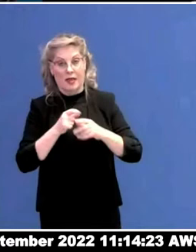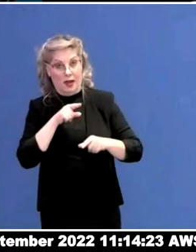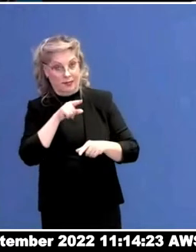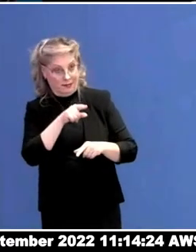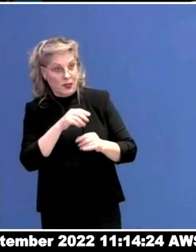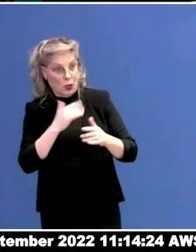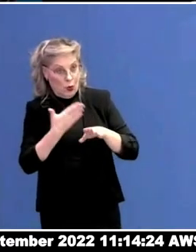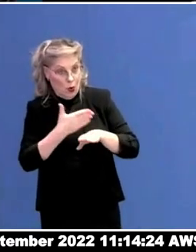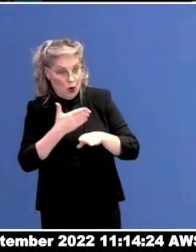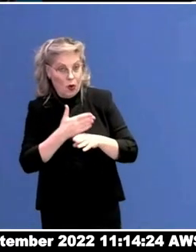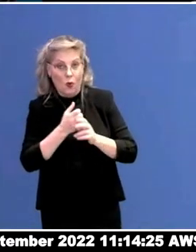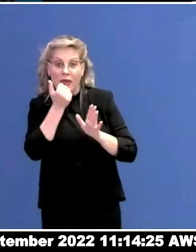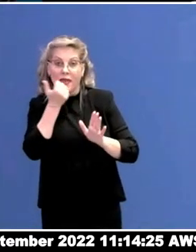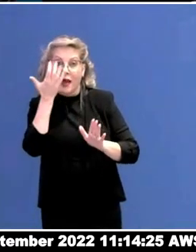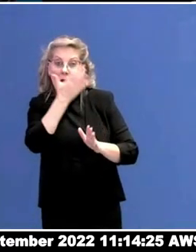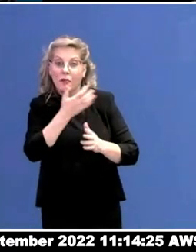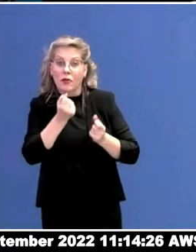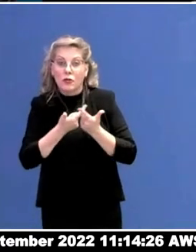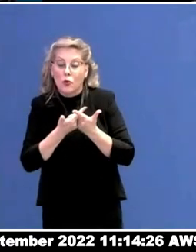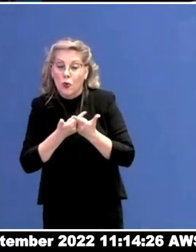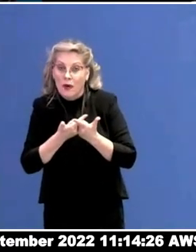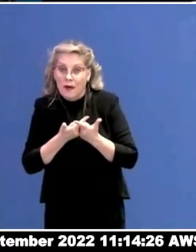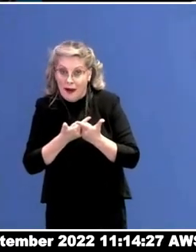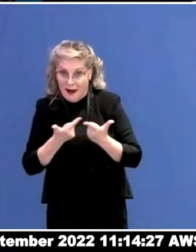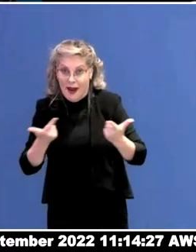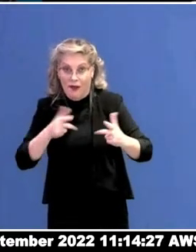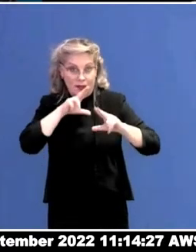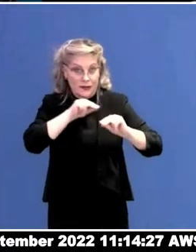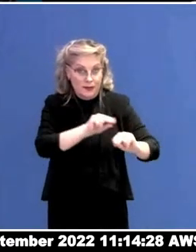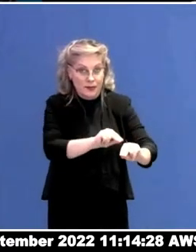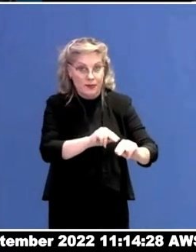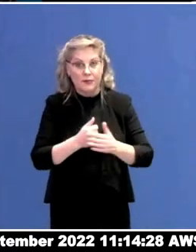who don't speak English and that - in that regard, you have to speak in blocks.